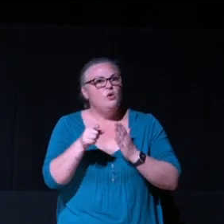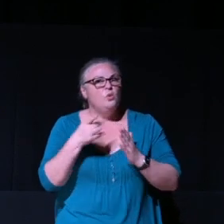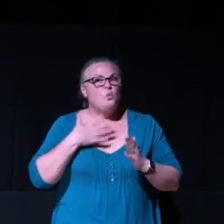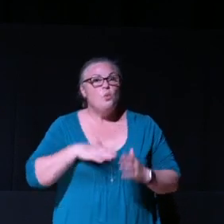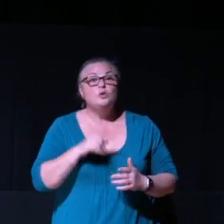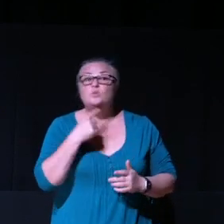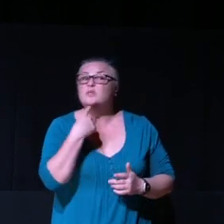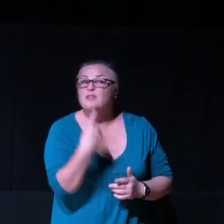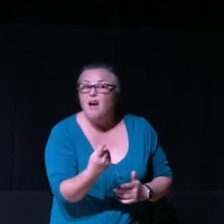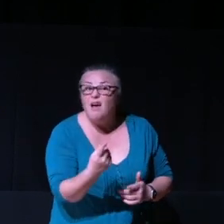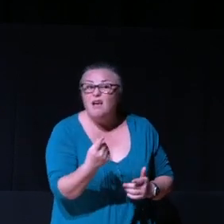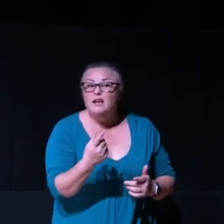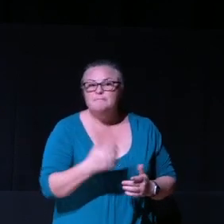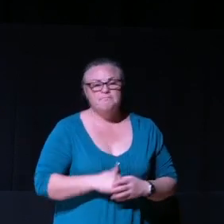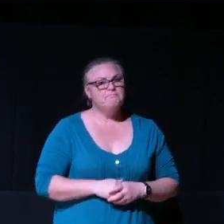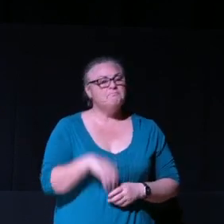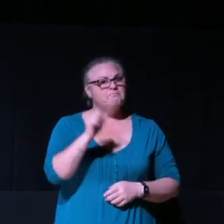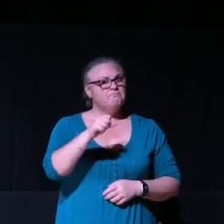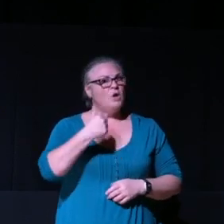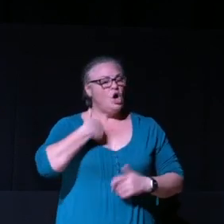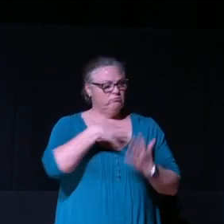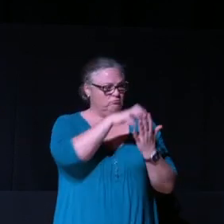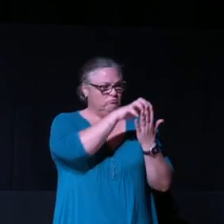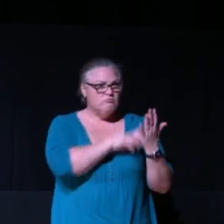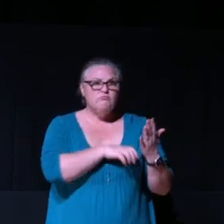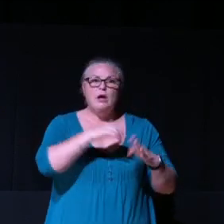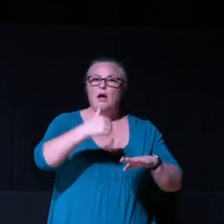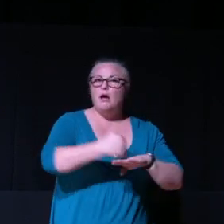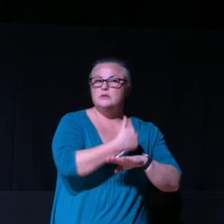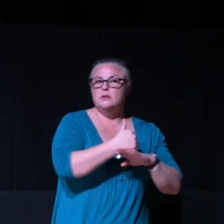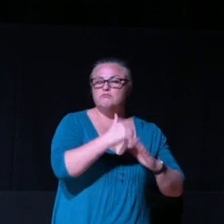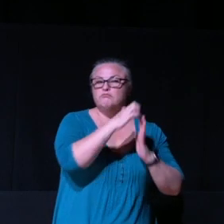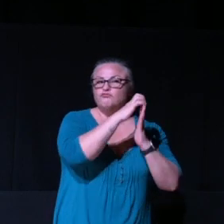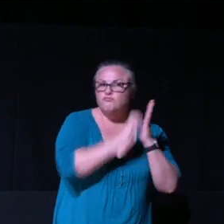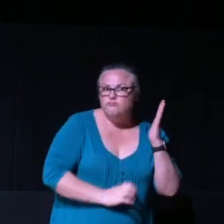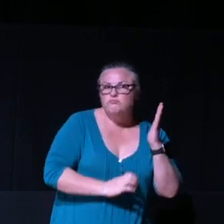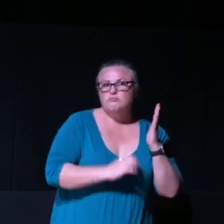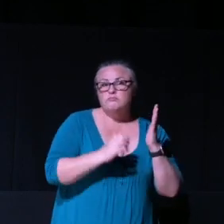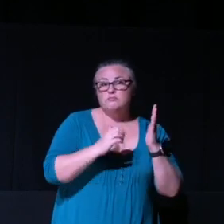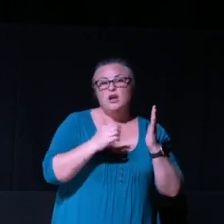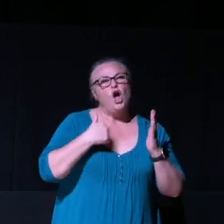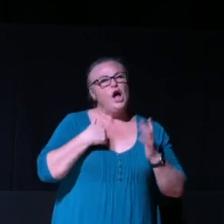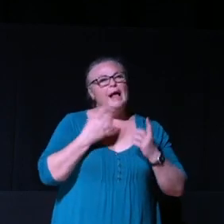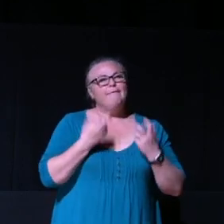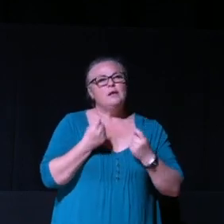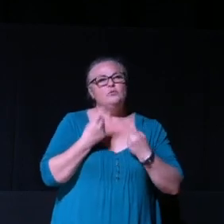I think as a playwright, absolutely. And there's a lot of it in musical theatre which is my background as well and in casting.